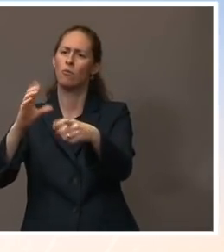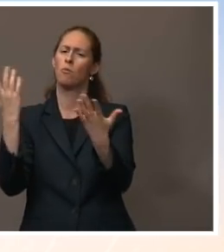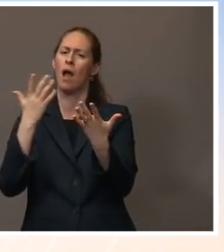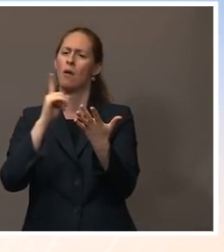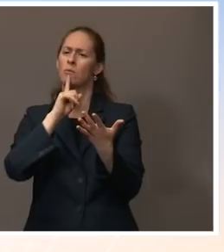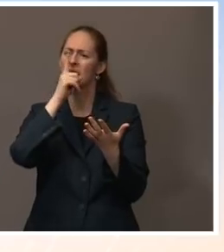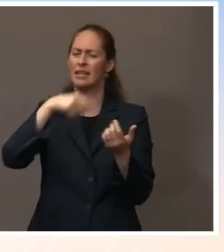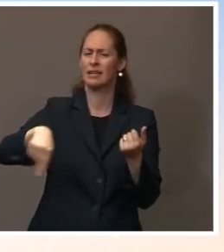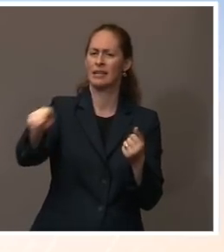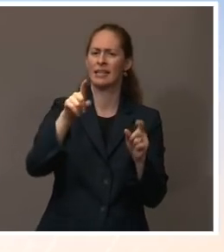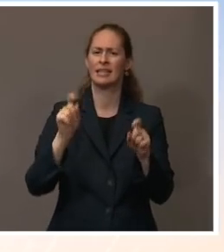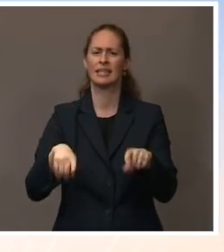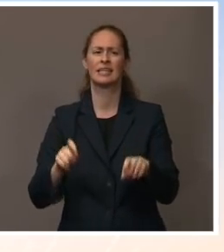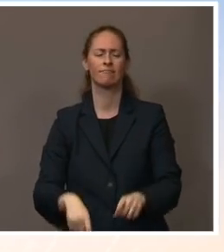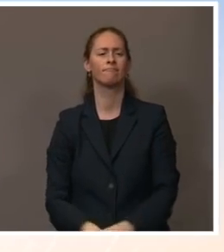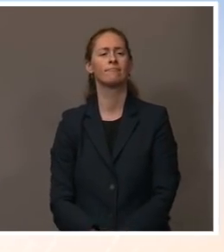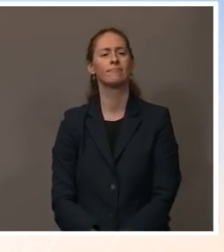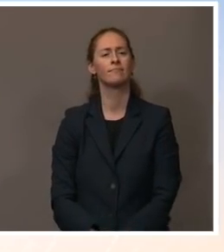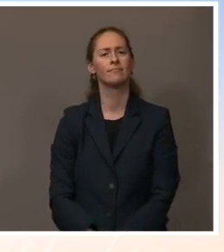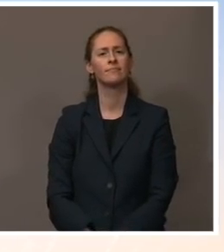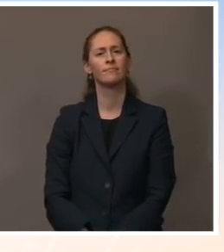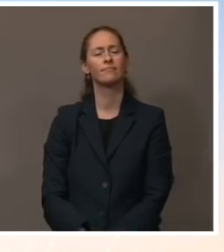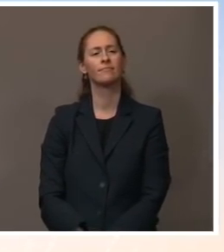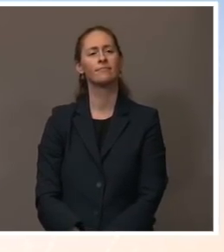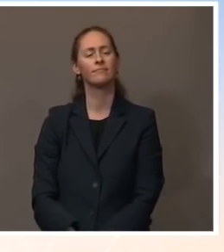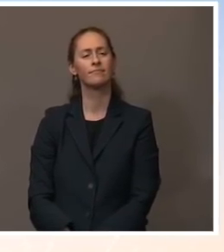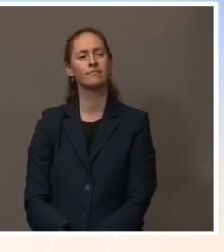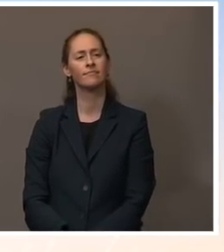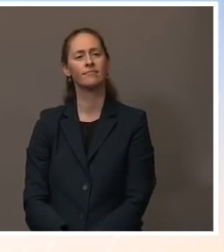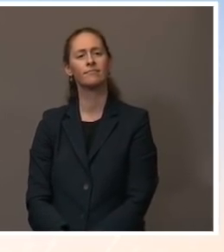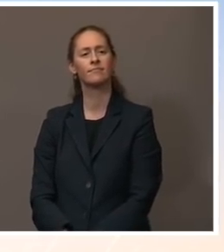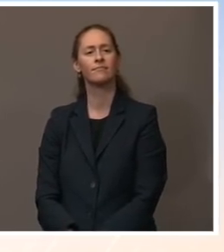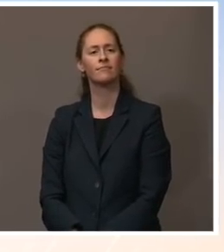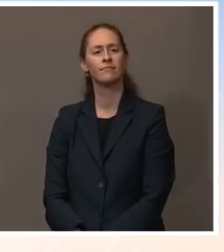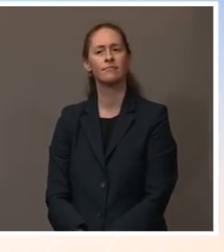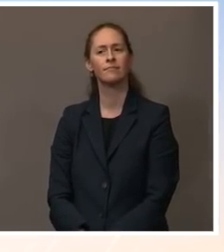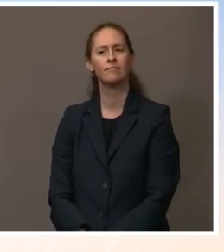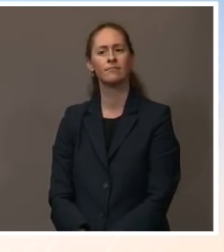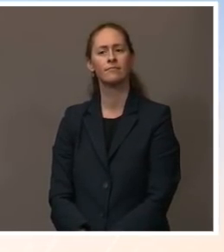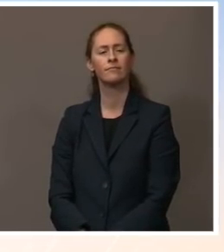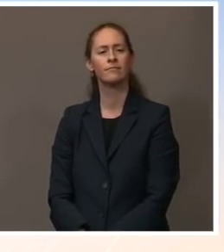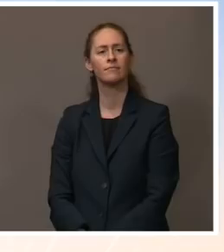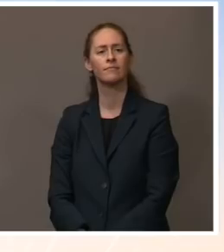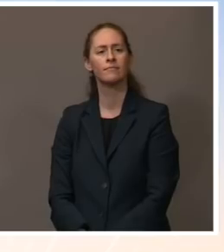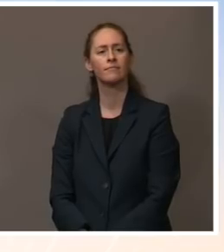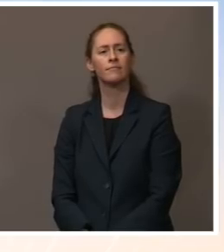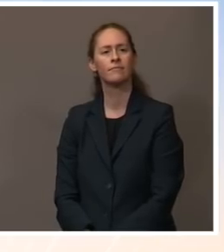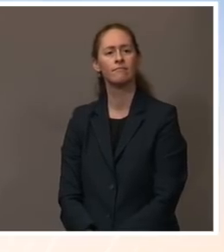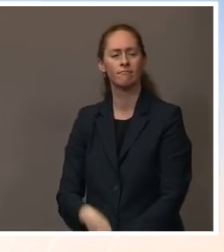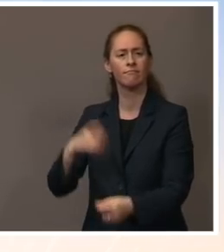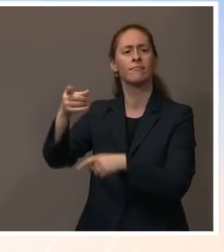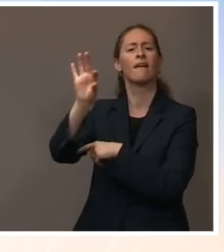The Press: Just one more on FEMA -- the FEMA meeting. Given that meeting happened today, FEMA is still involved in setting up shelters at the border.